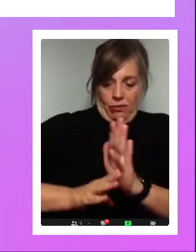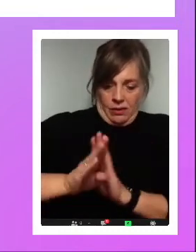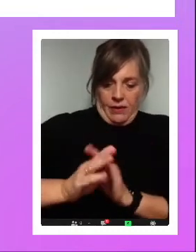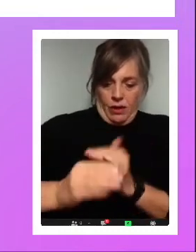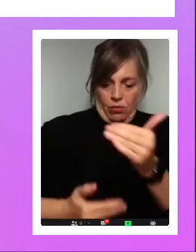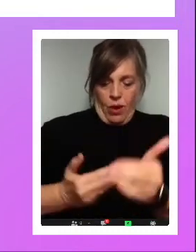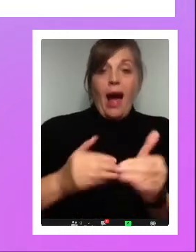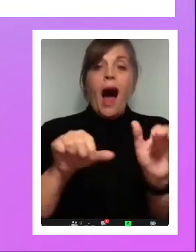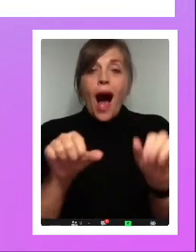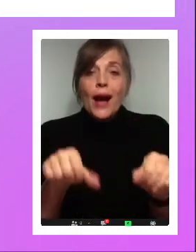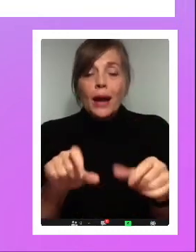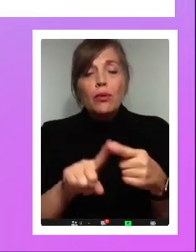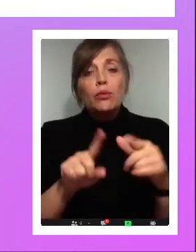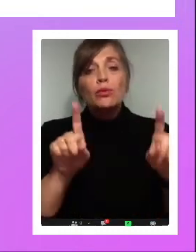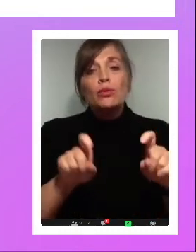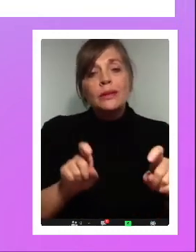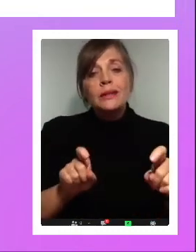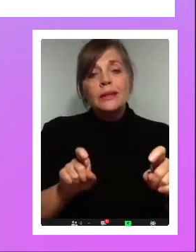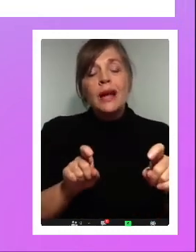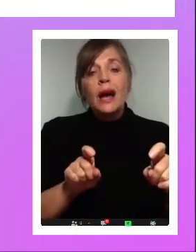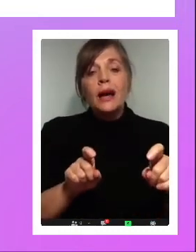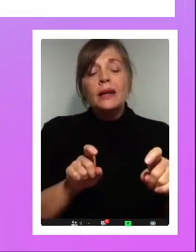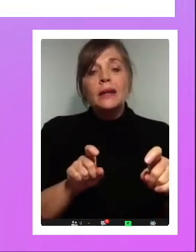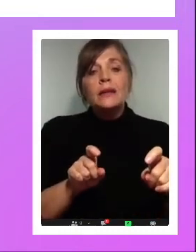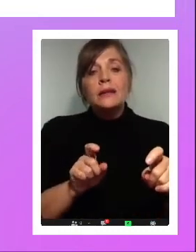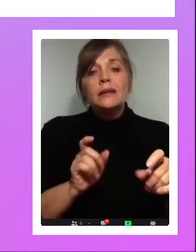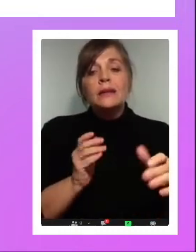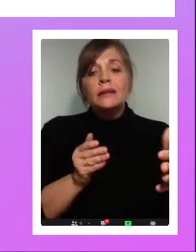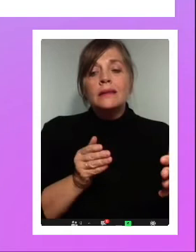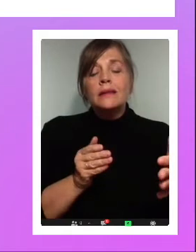to test against needs of people with disabilities.